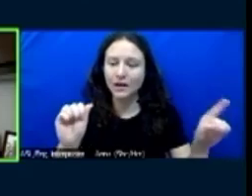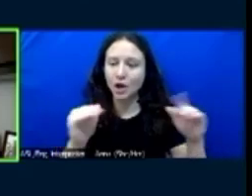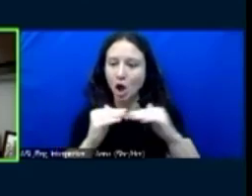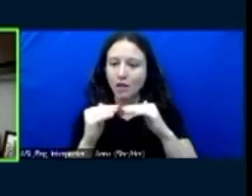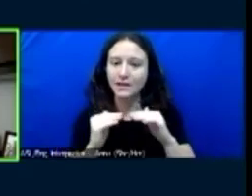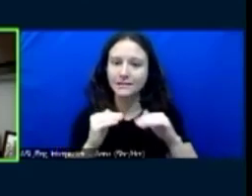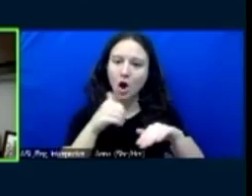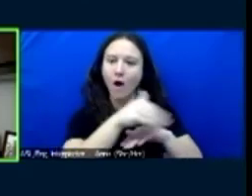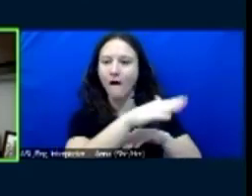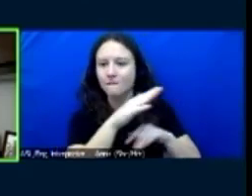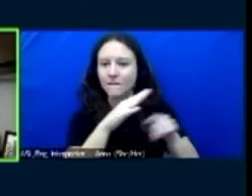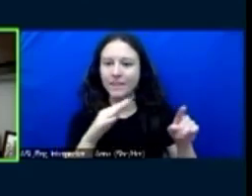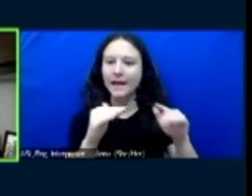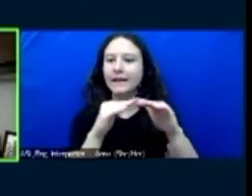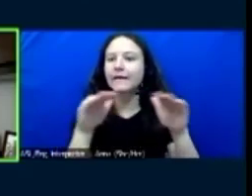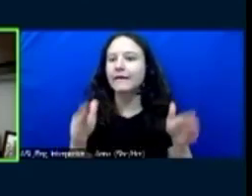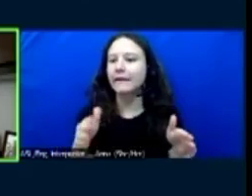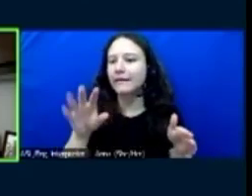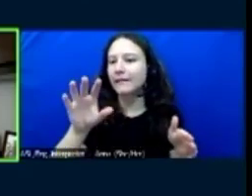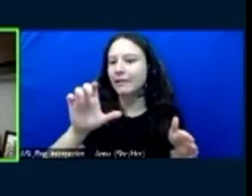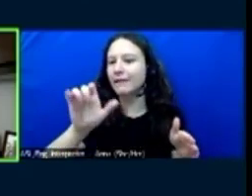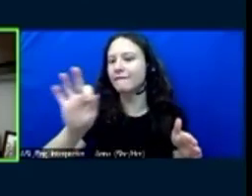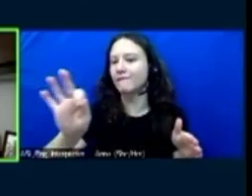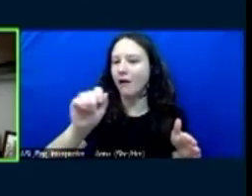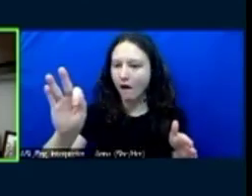So, the observation was about the funding gap.